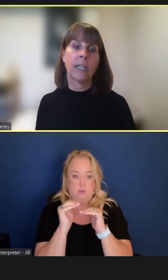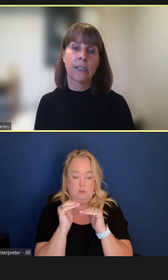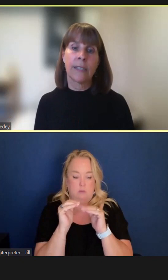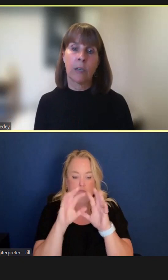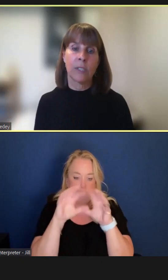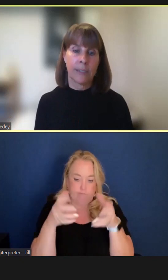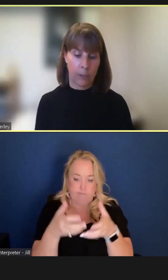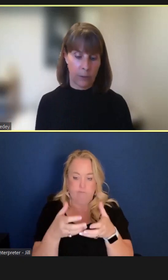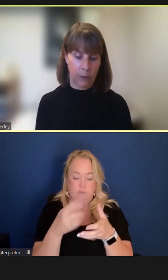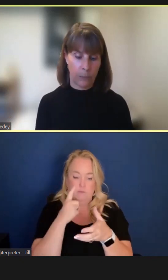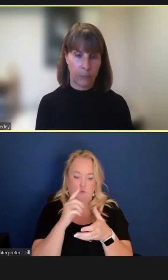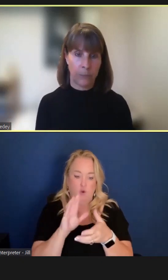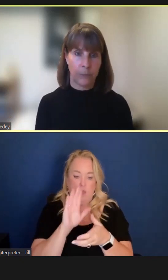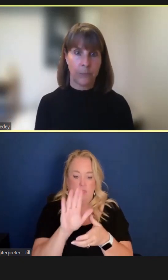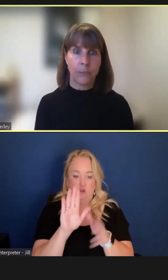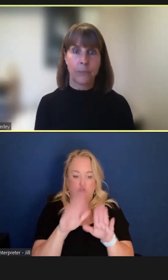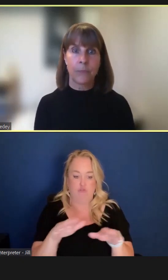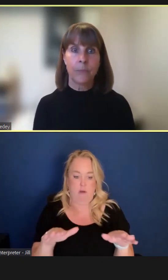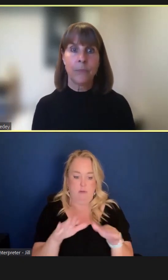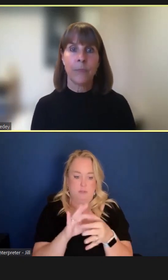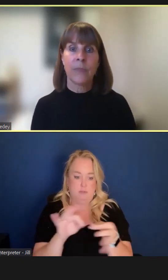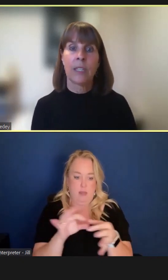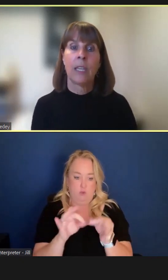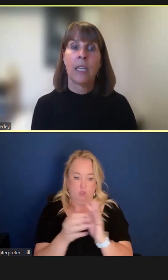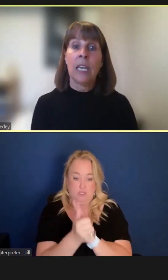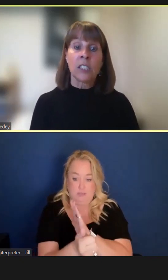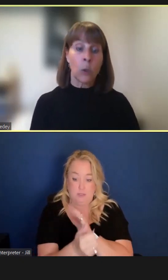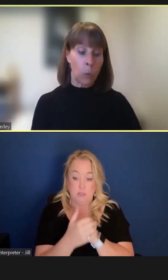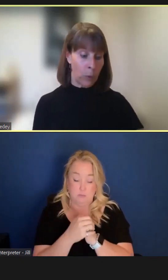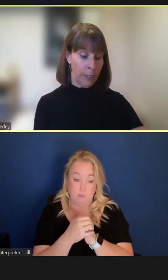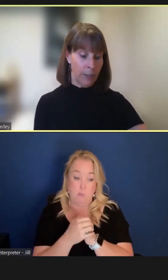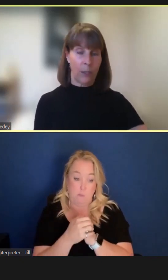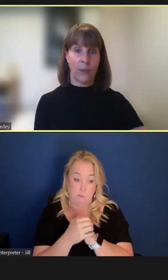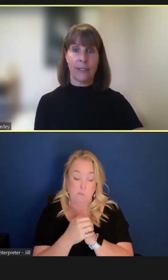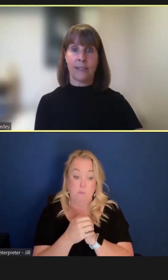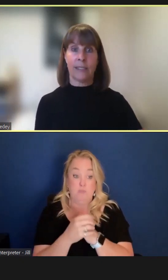language skills so when are these assessments